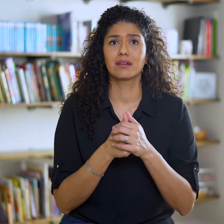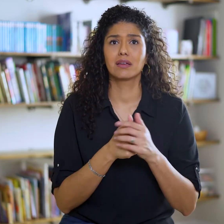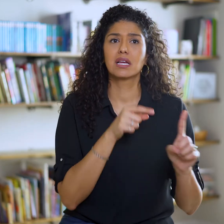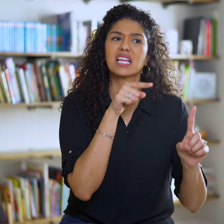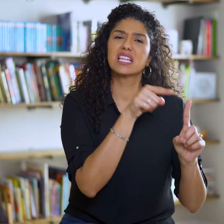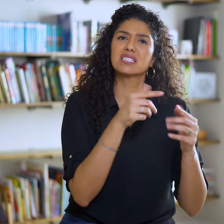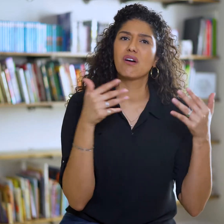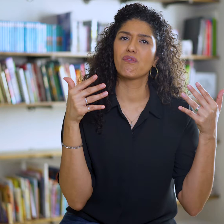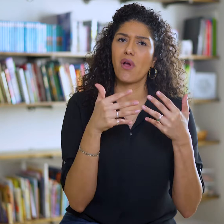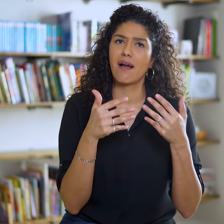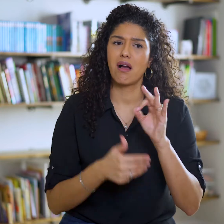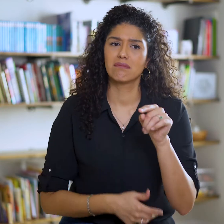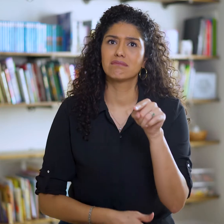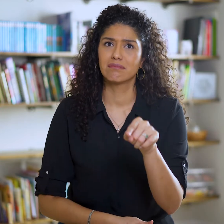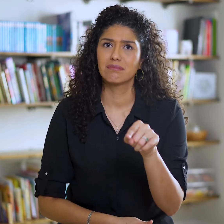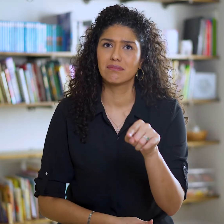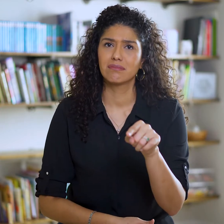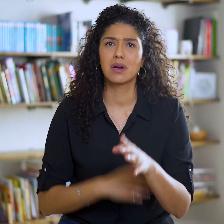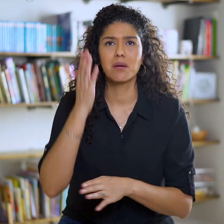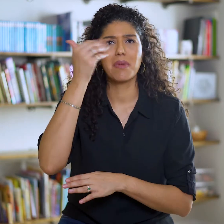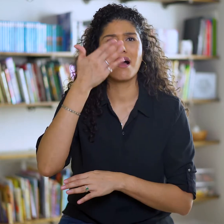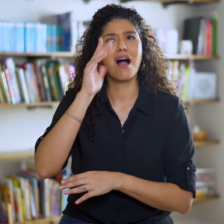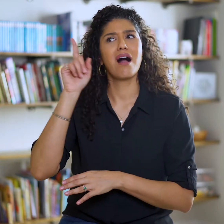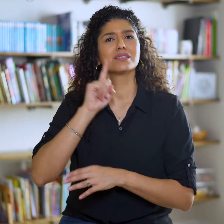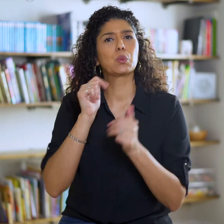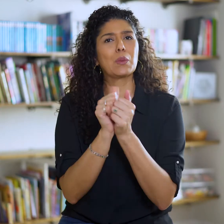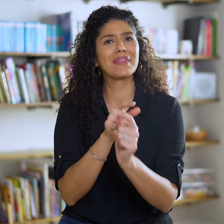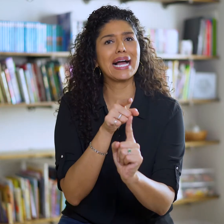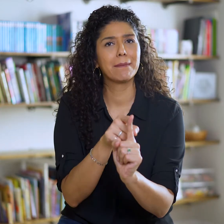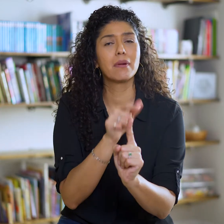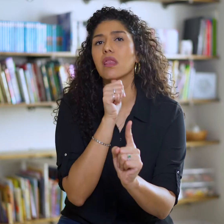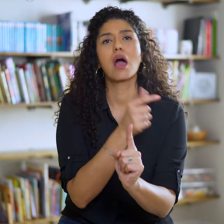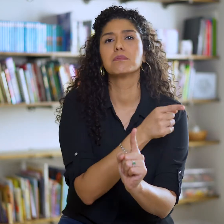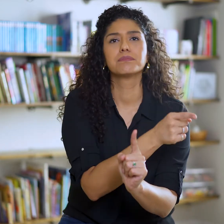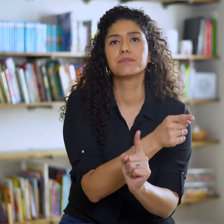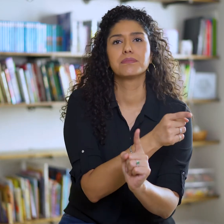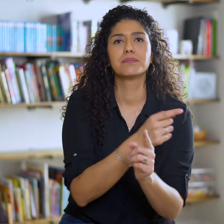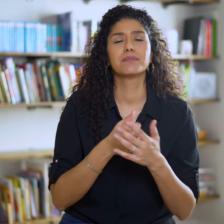Saul fears David because God is with David, not him.